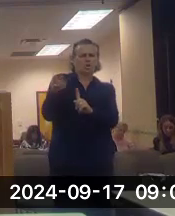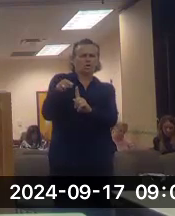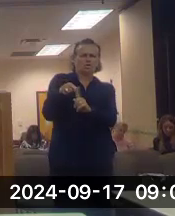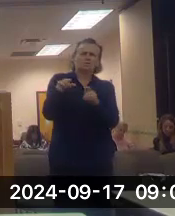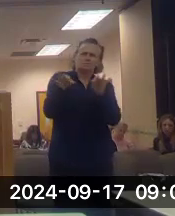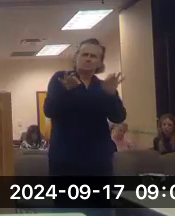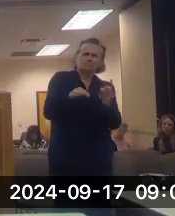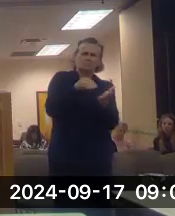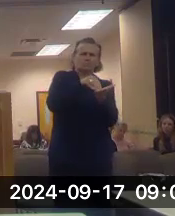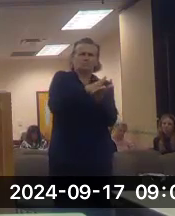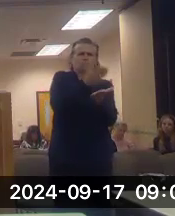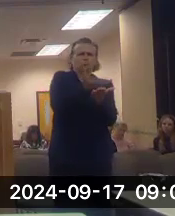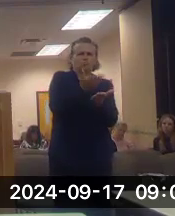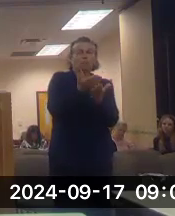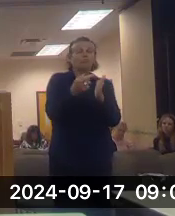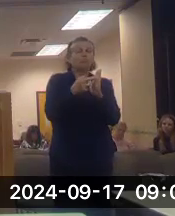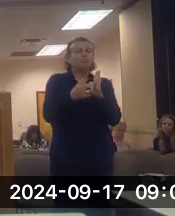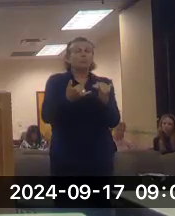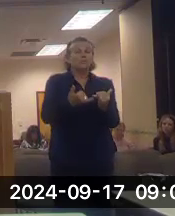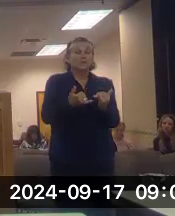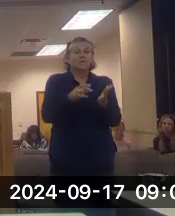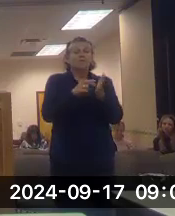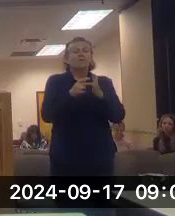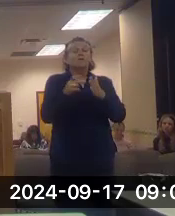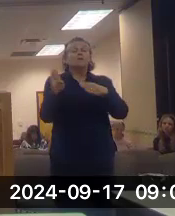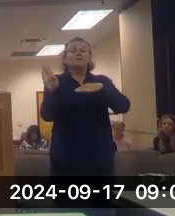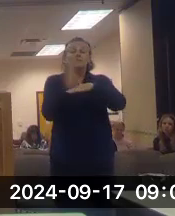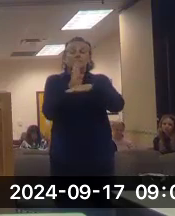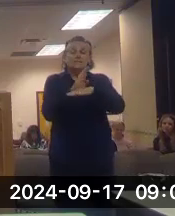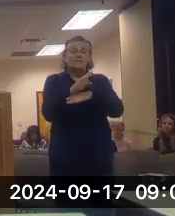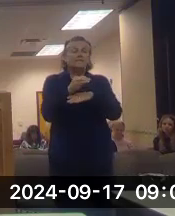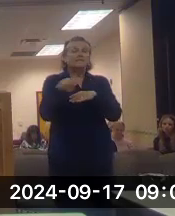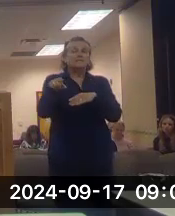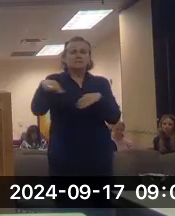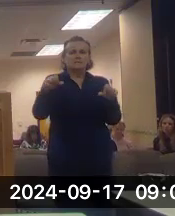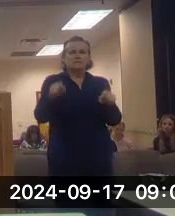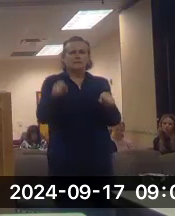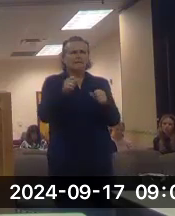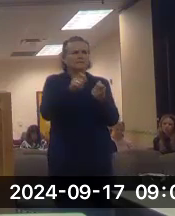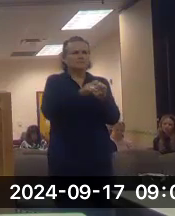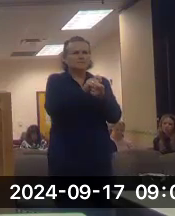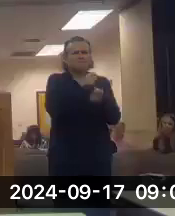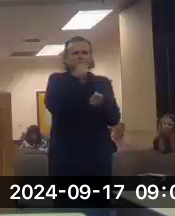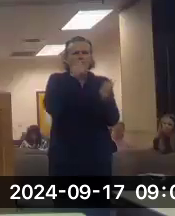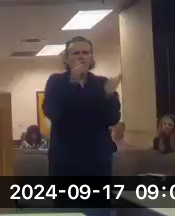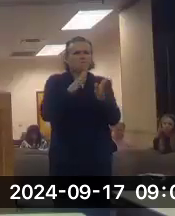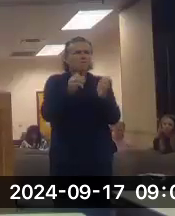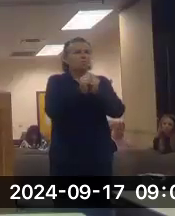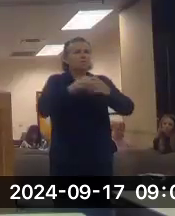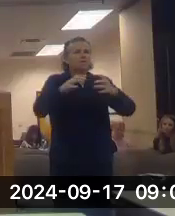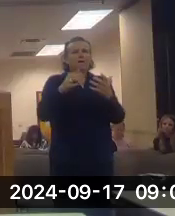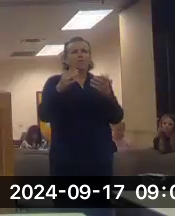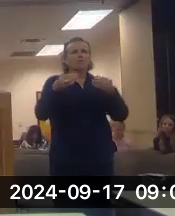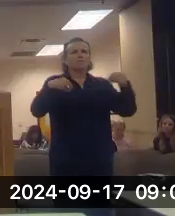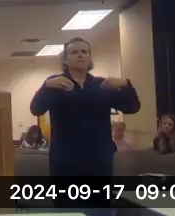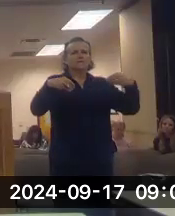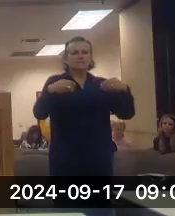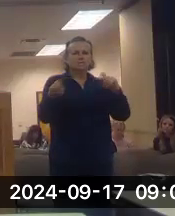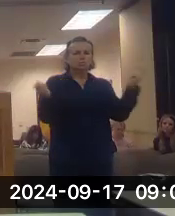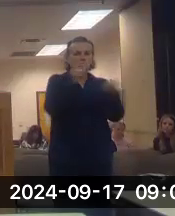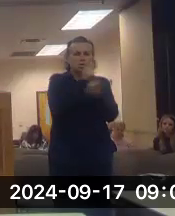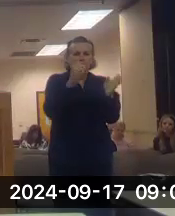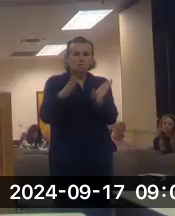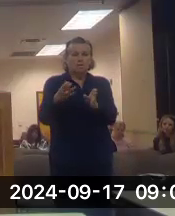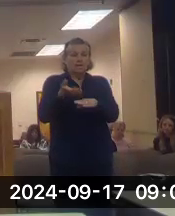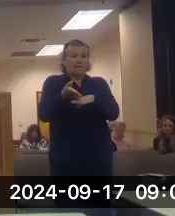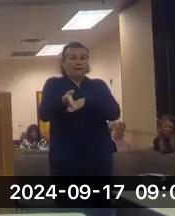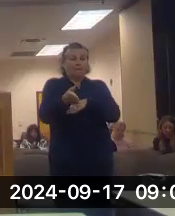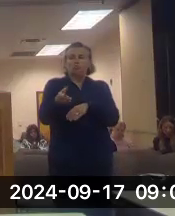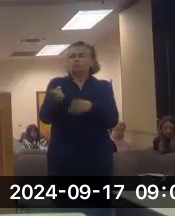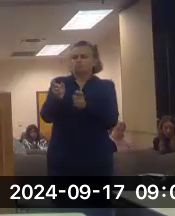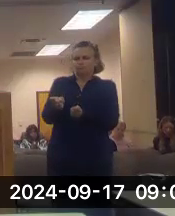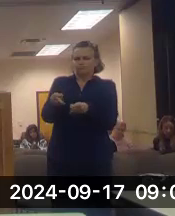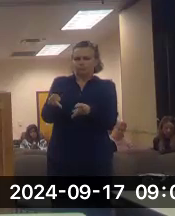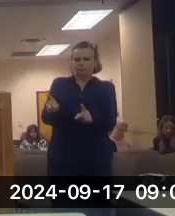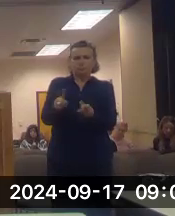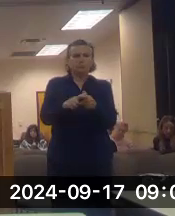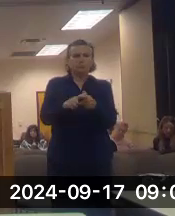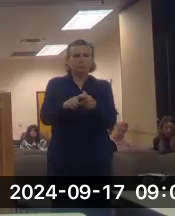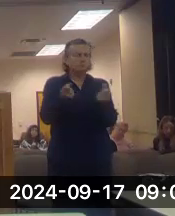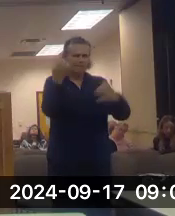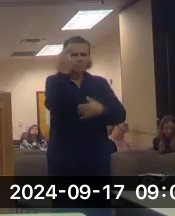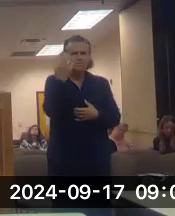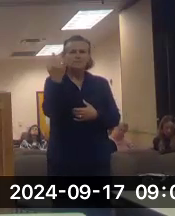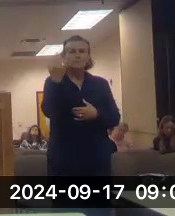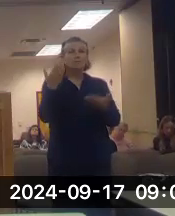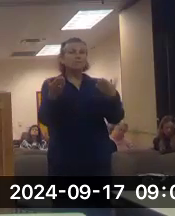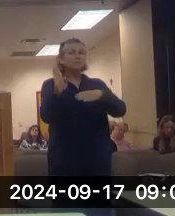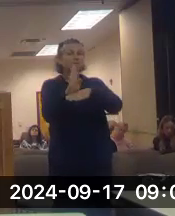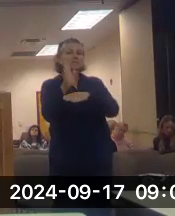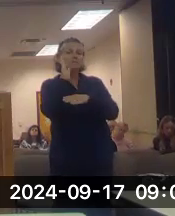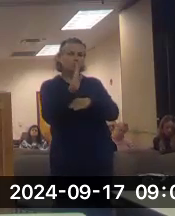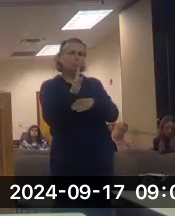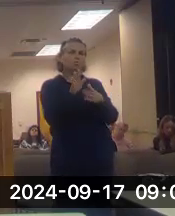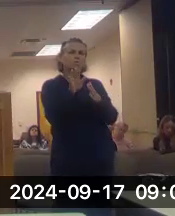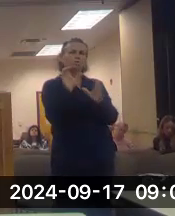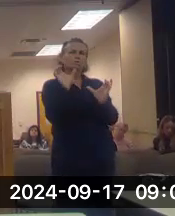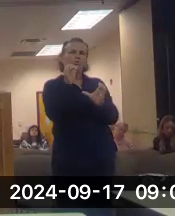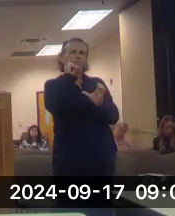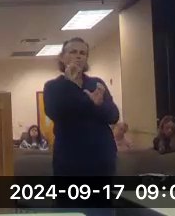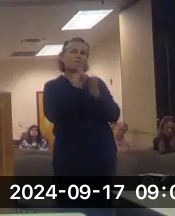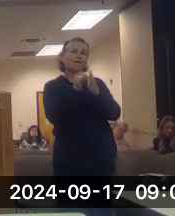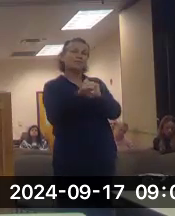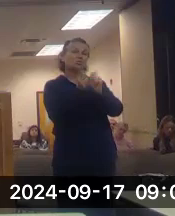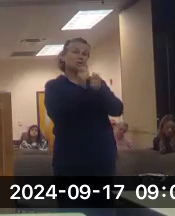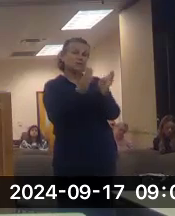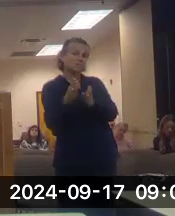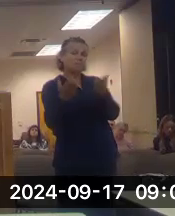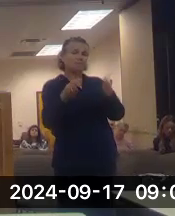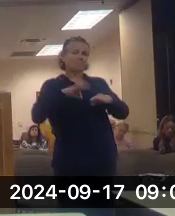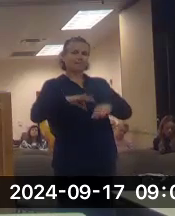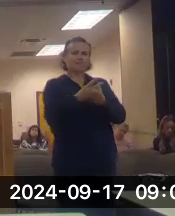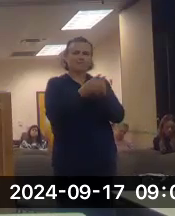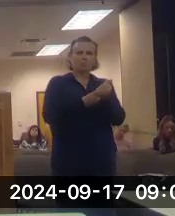Reginald Parson: the rules are written in a way that locks employers into specific private plans without allowing for flexibility to change plans. Once an exemption has been granted, there are many legitimate, legitimate reasons why an employer may seek to change plans, and they may benefit both the employer and the employees.